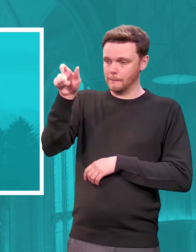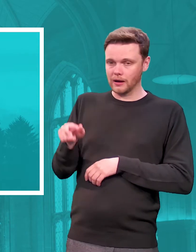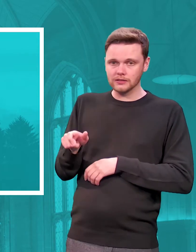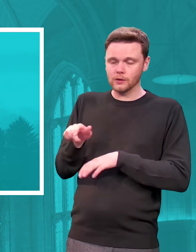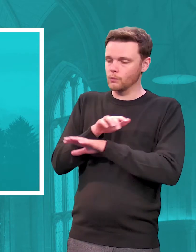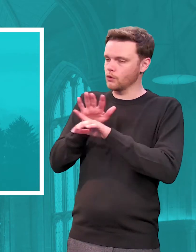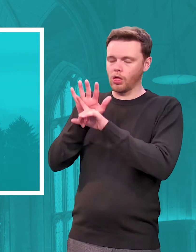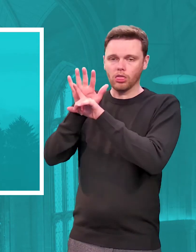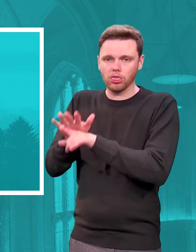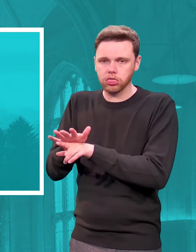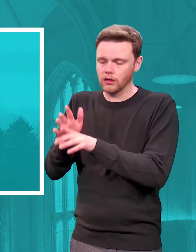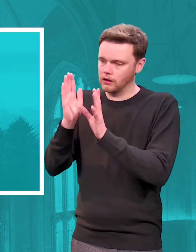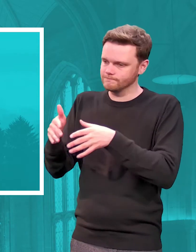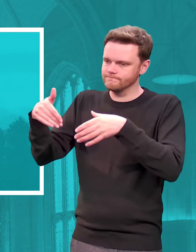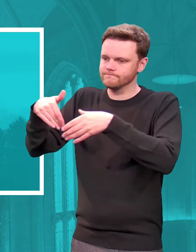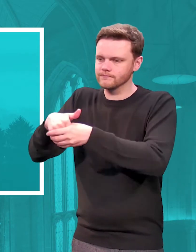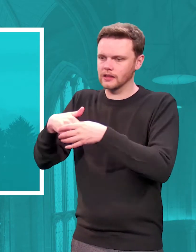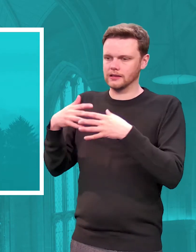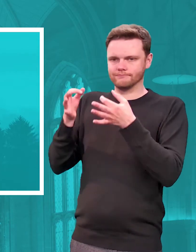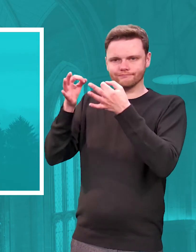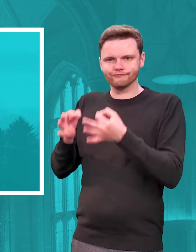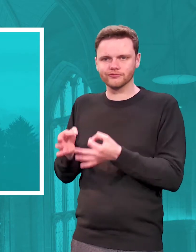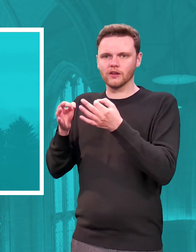… to participate in the solemnisation of,